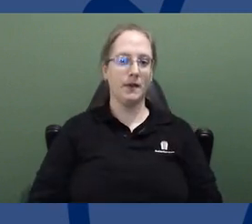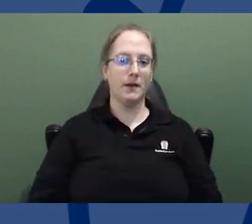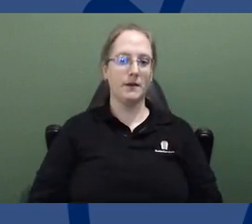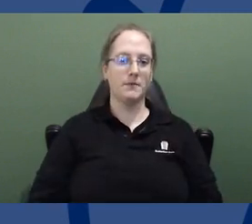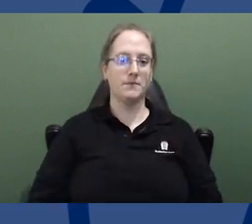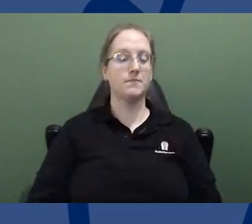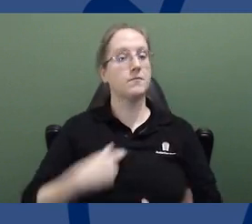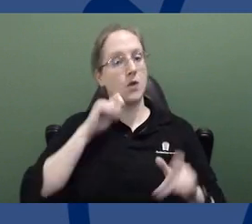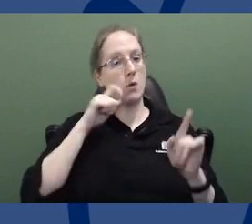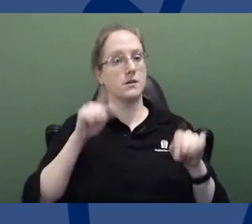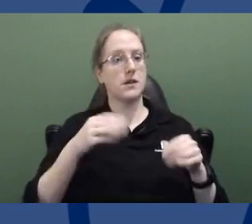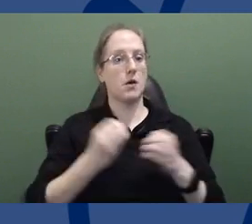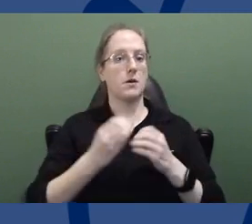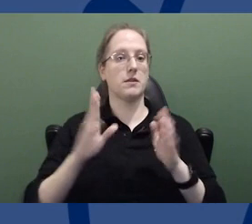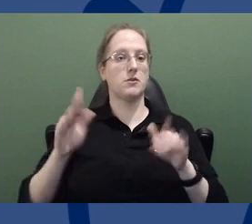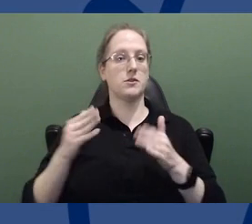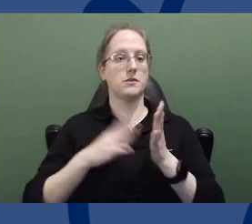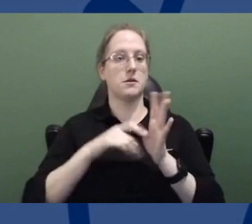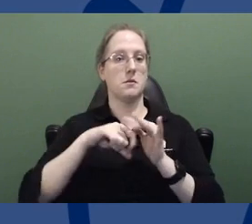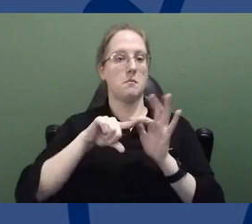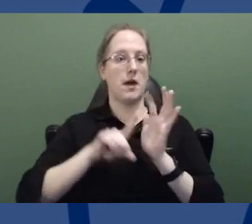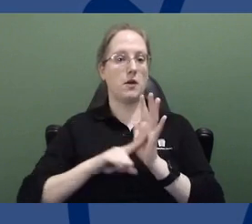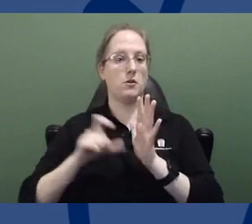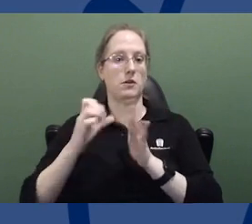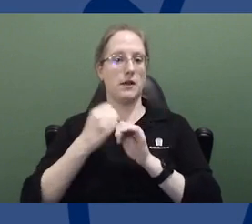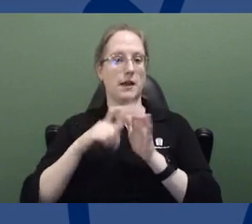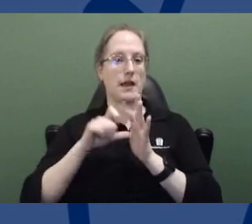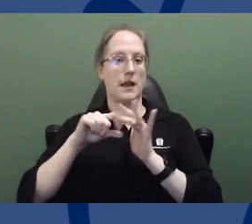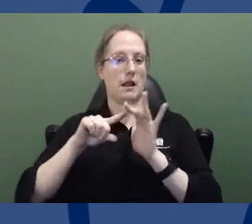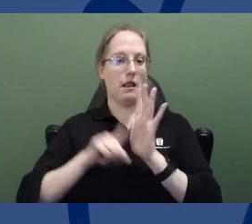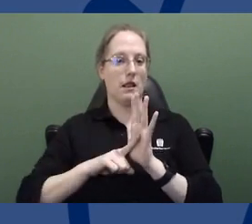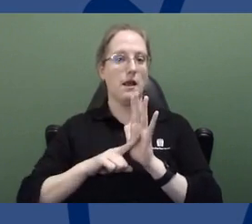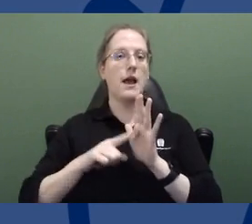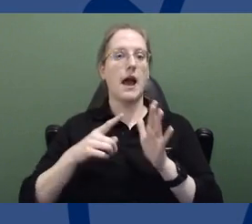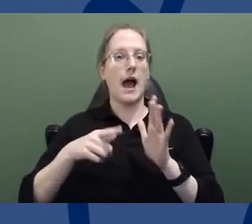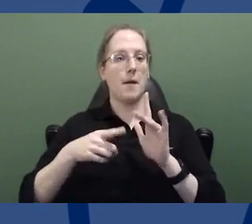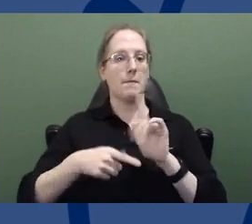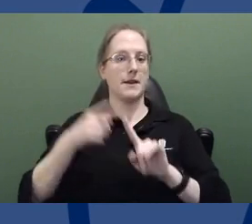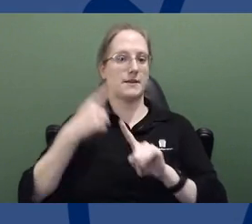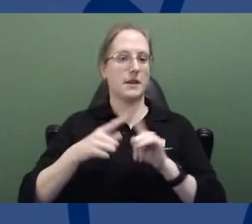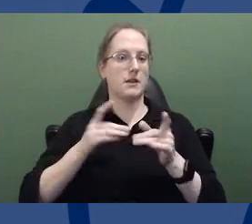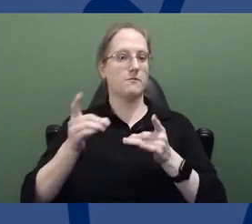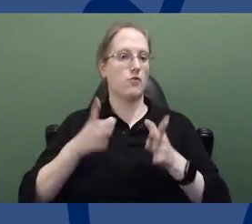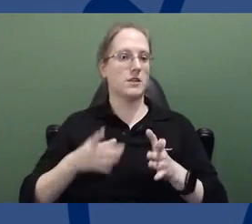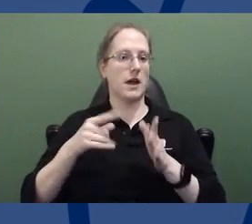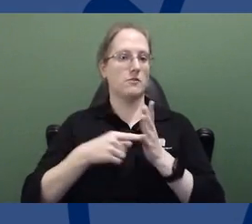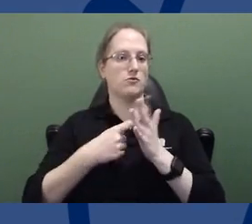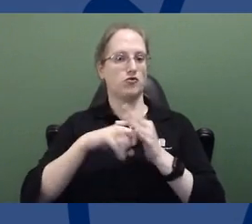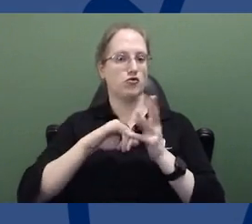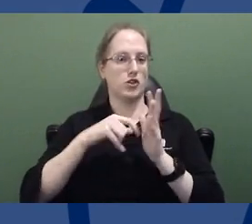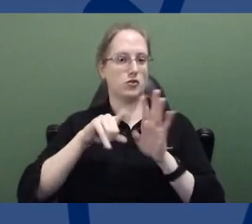Gadiel, Executive Director at Treasury for Economic Strategy. He will commence with a